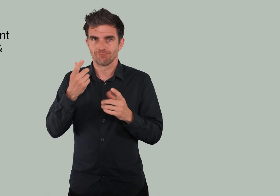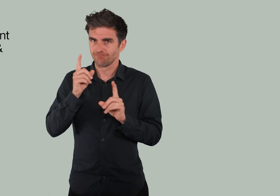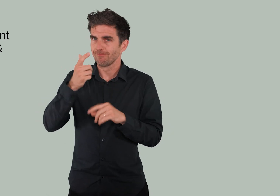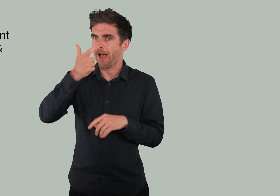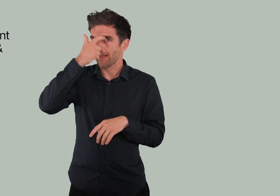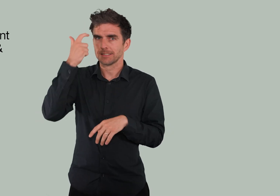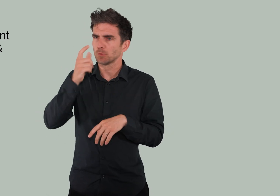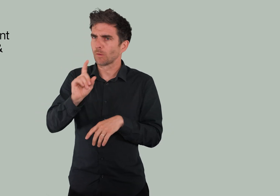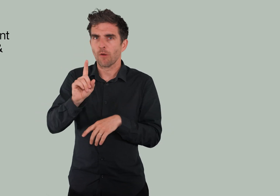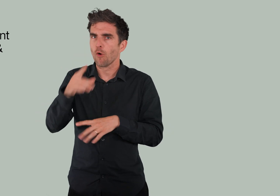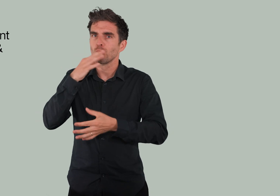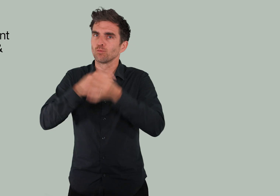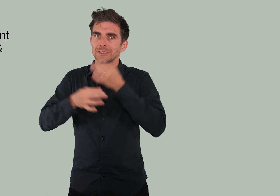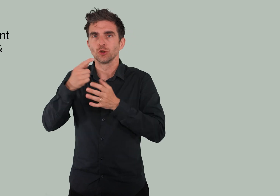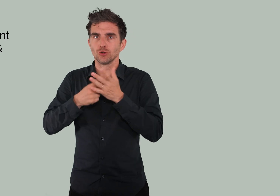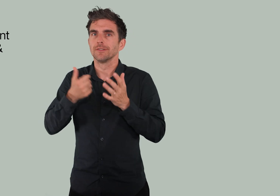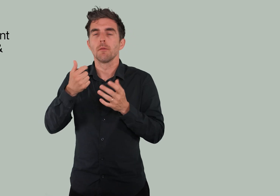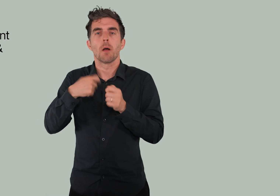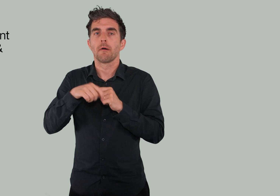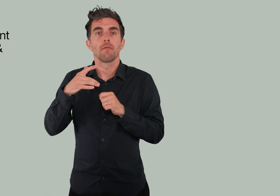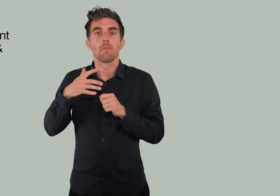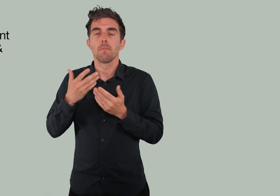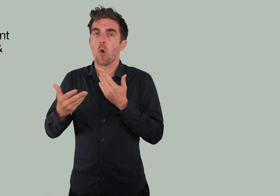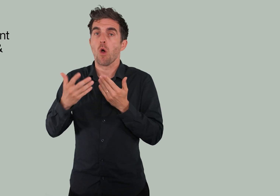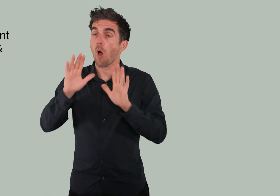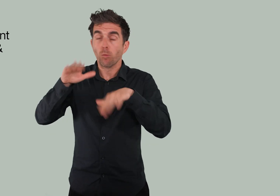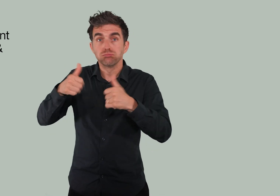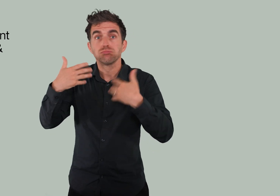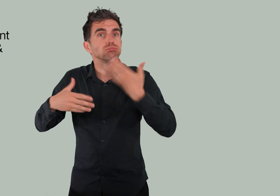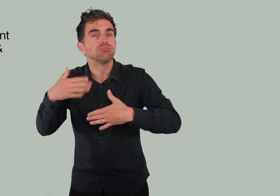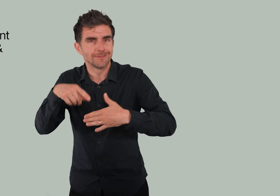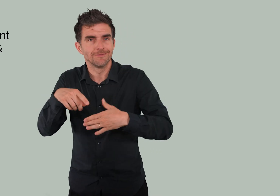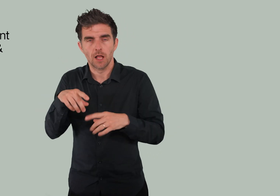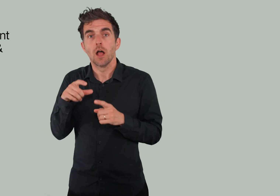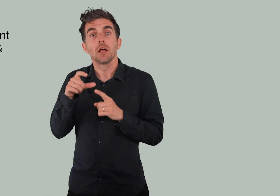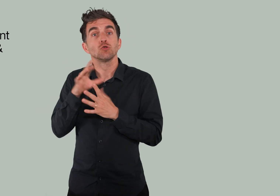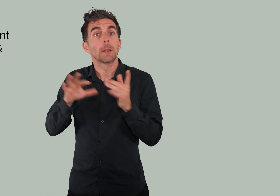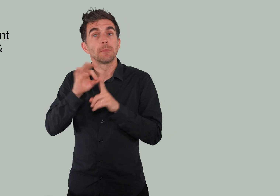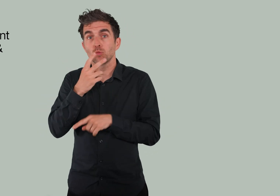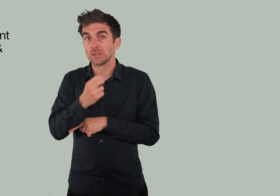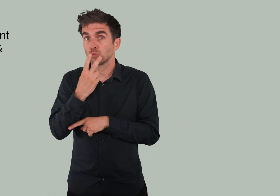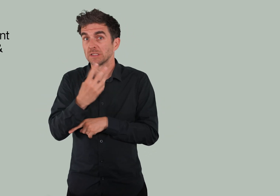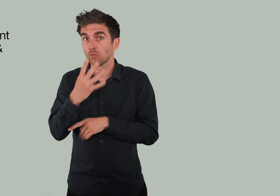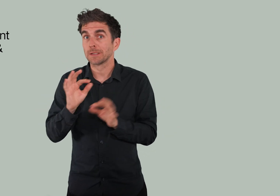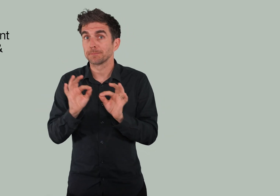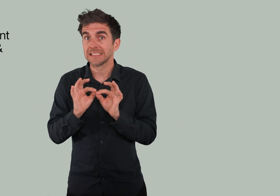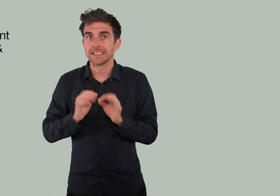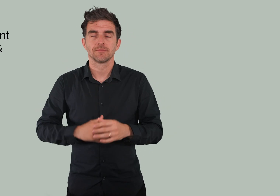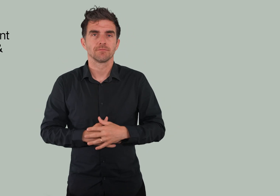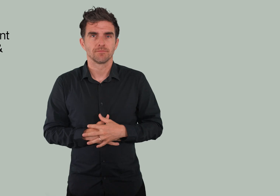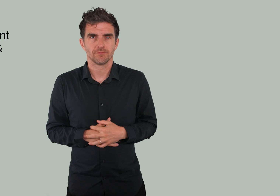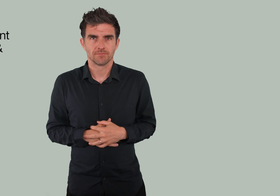(or understanding the purpose of questions which felt less relevant (DWP, 2024b).